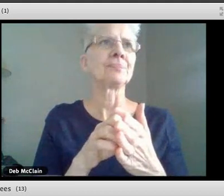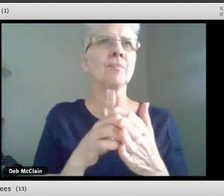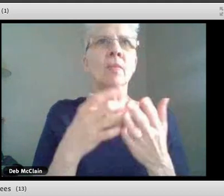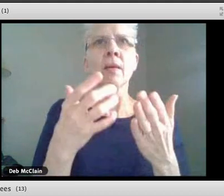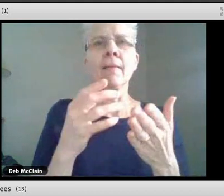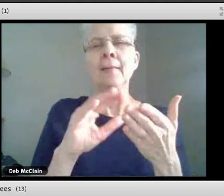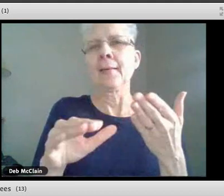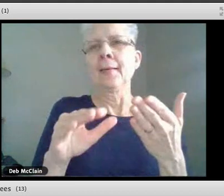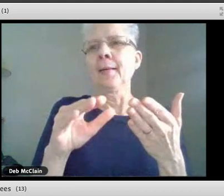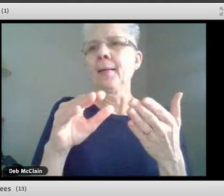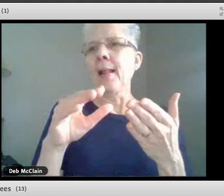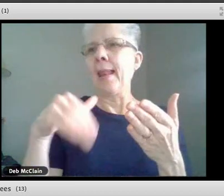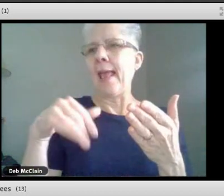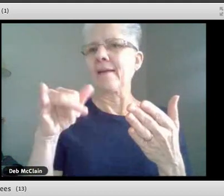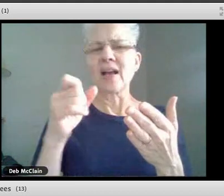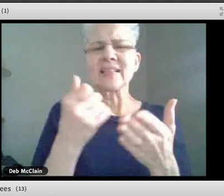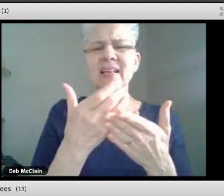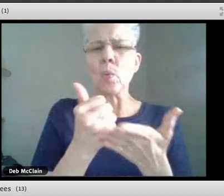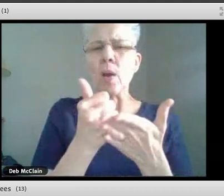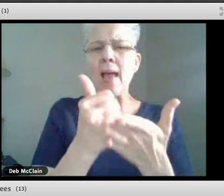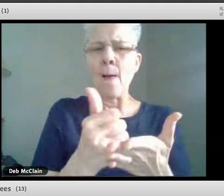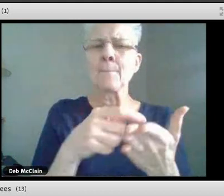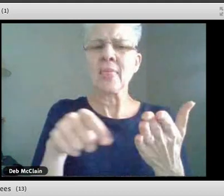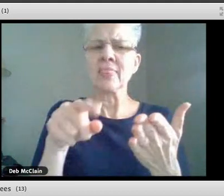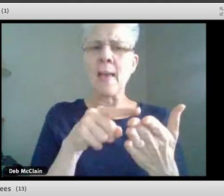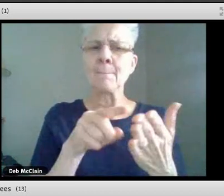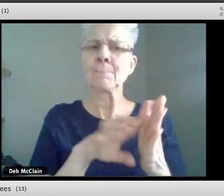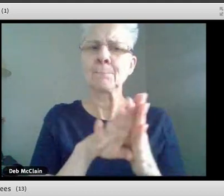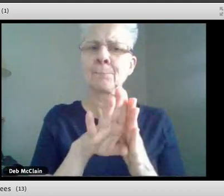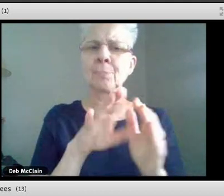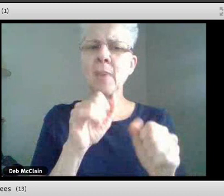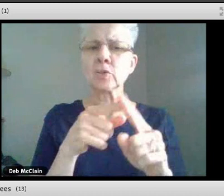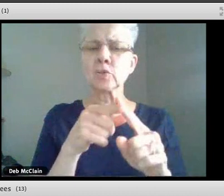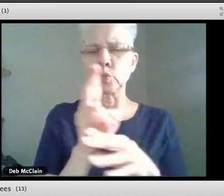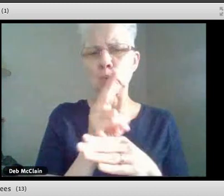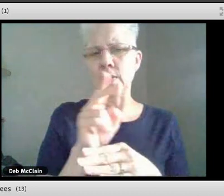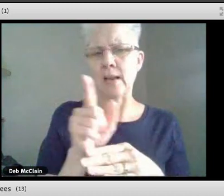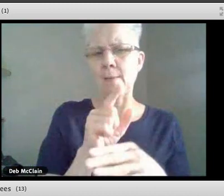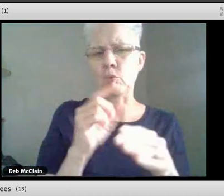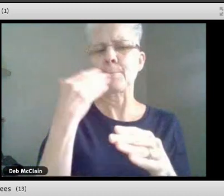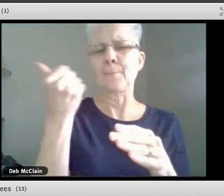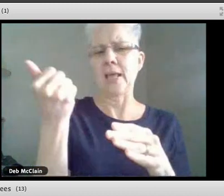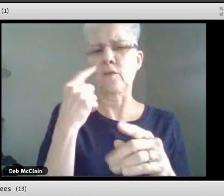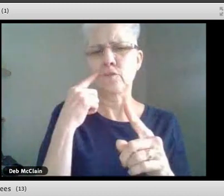things that would help them, you know, be able to use the library a little bit better,